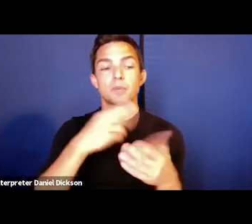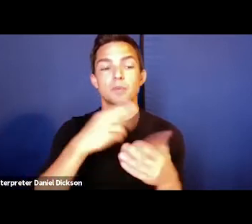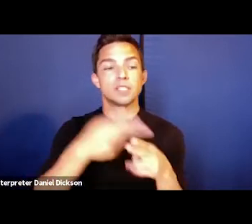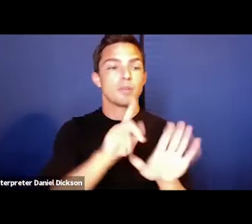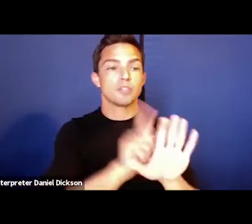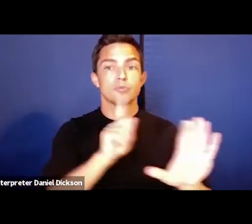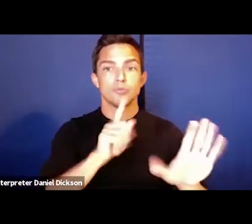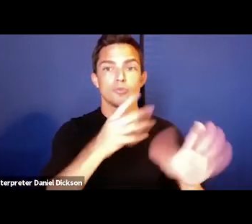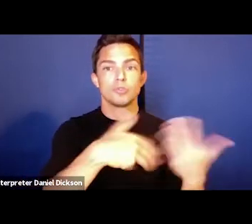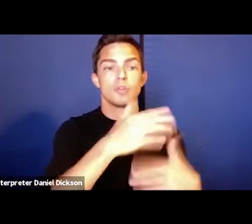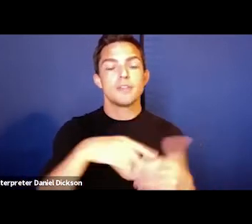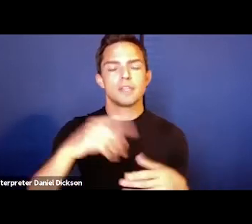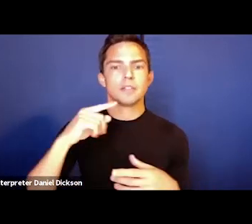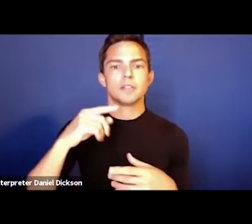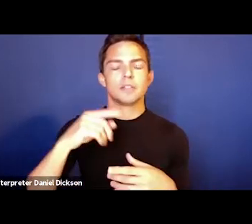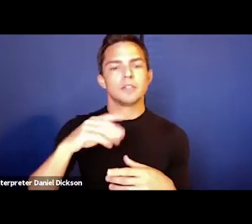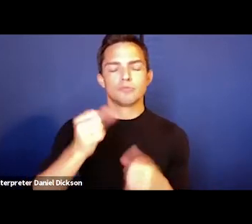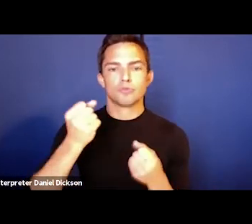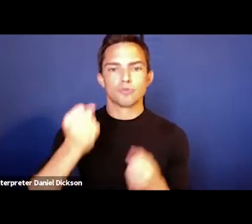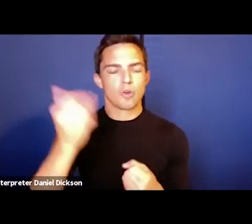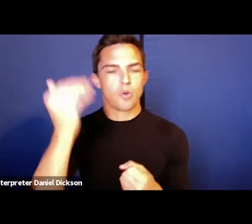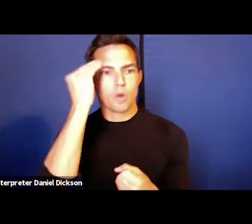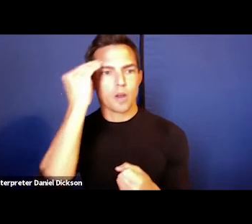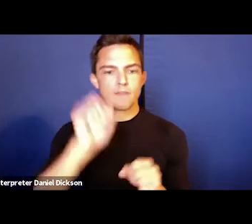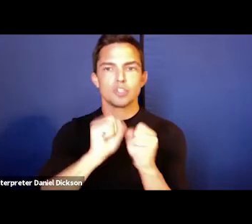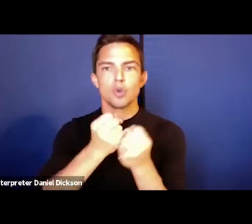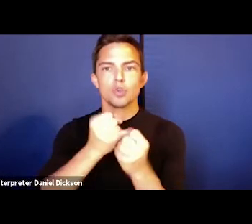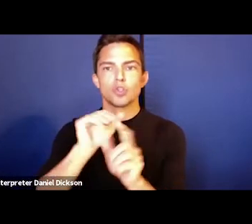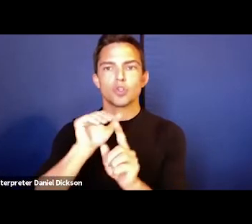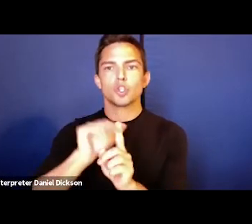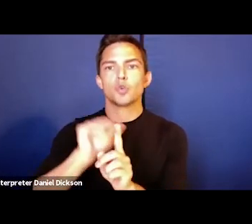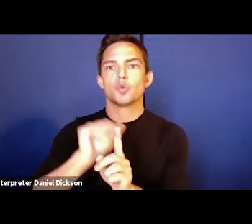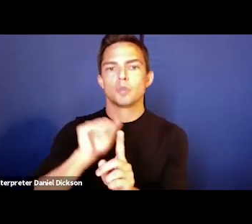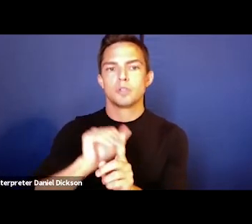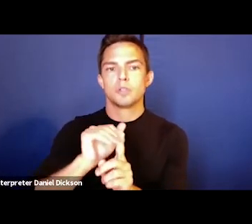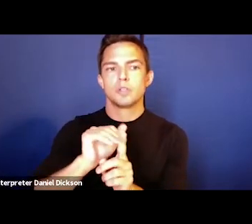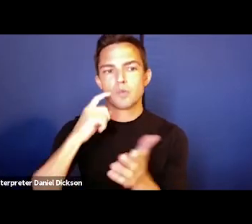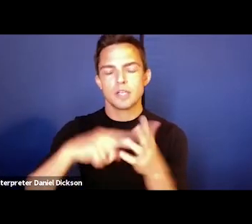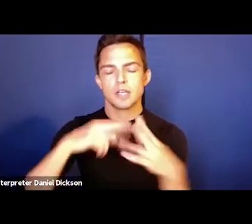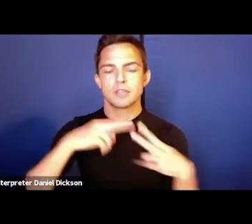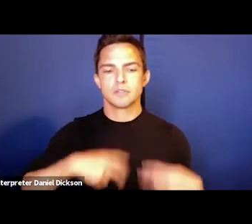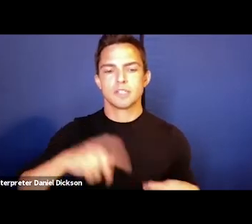aware of social cues and in recognizing the need to build new social relationships,